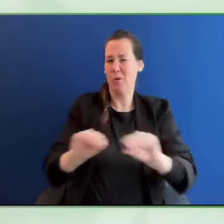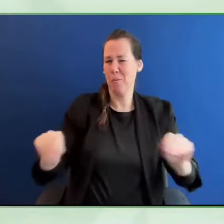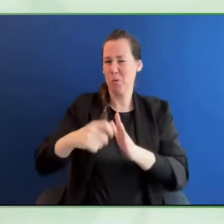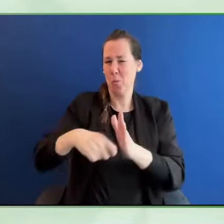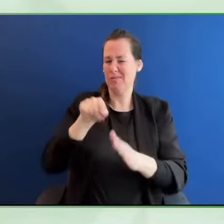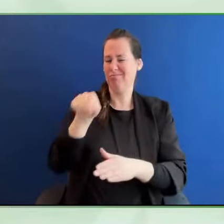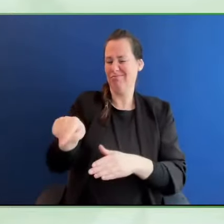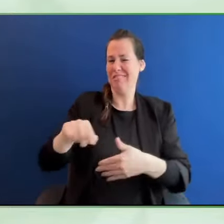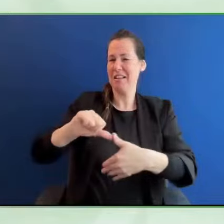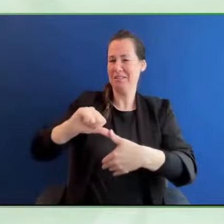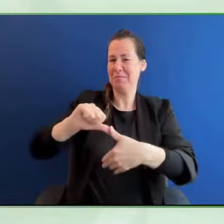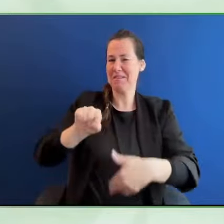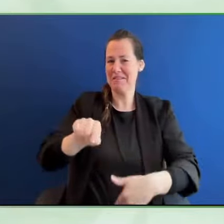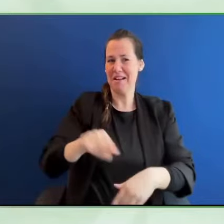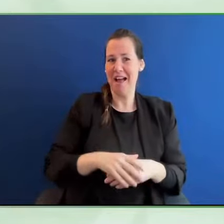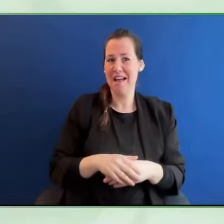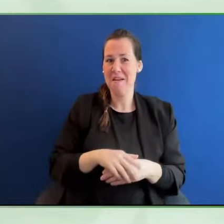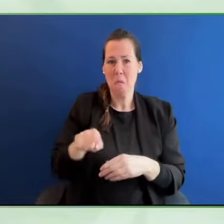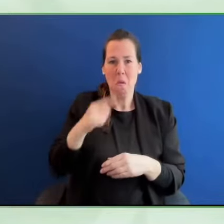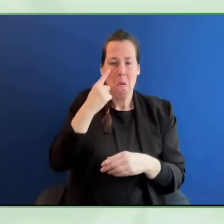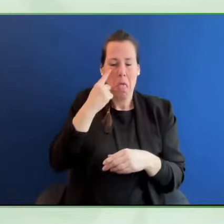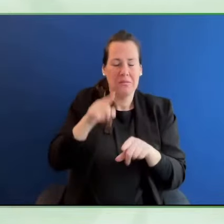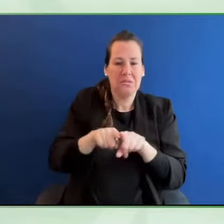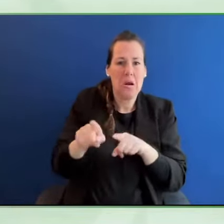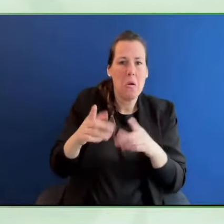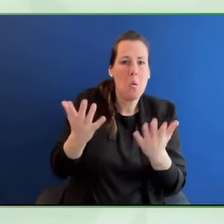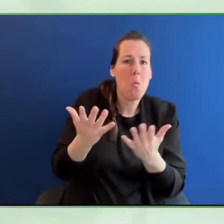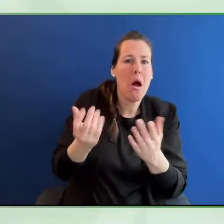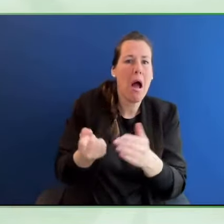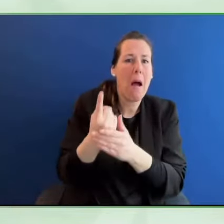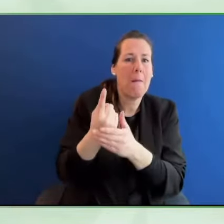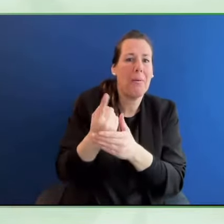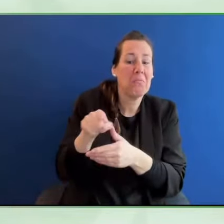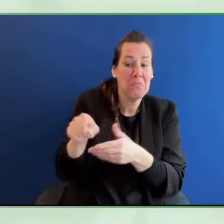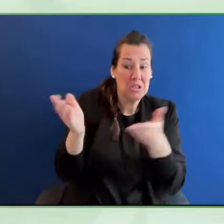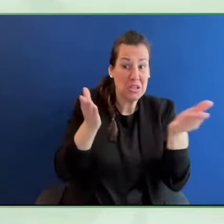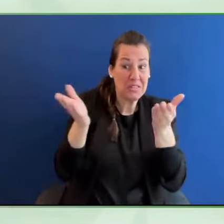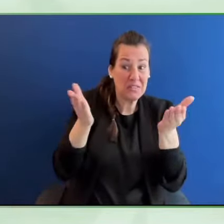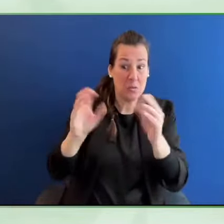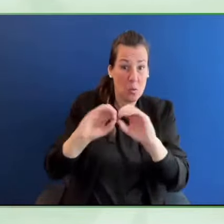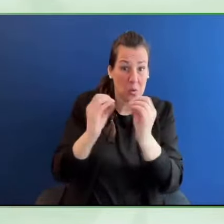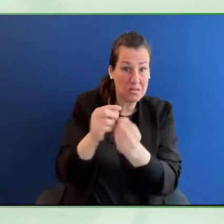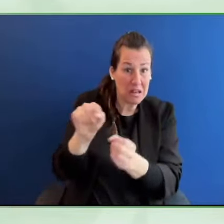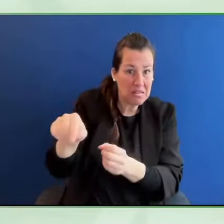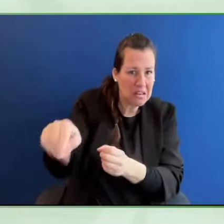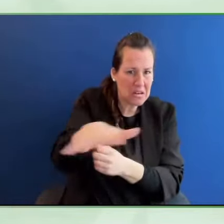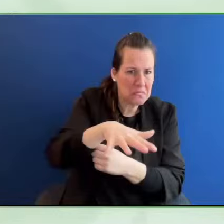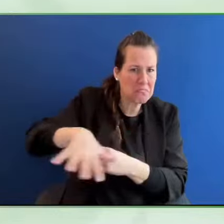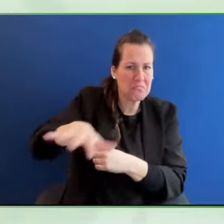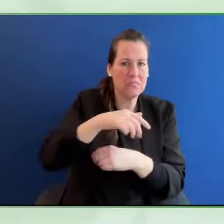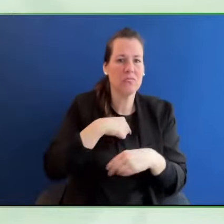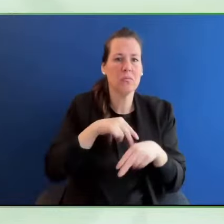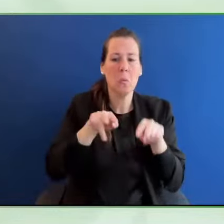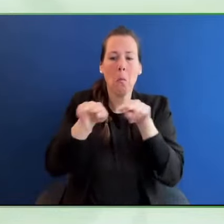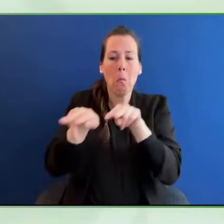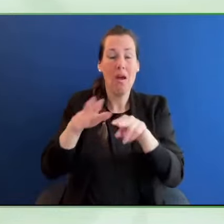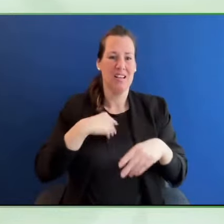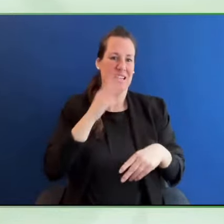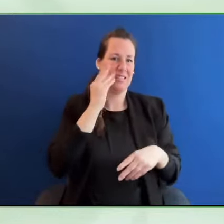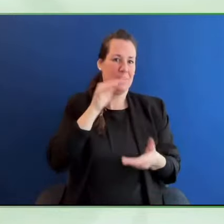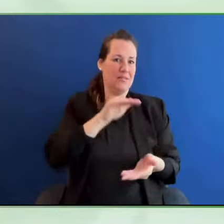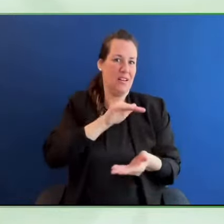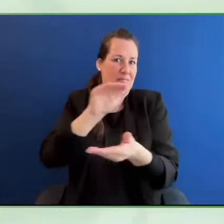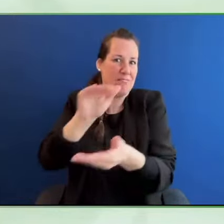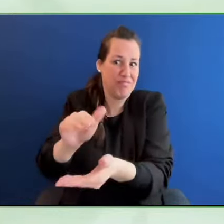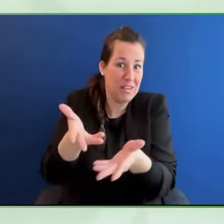Advocates, but also we have a lot of work to do internally is a sector.